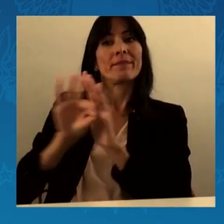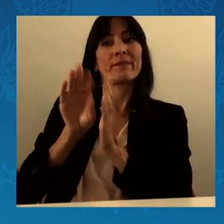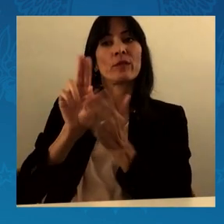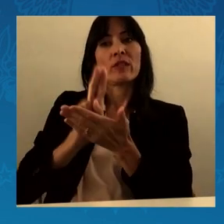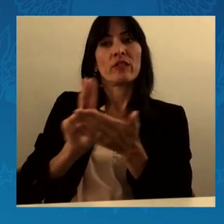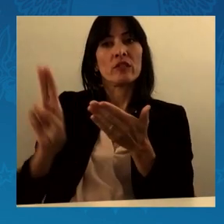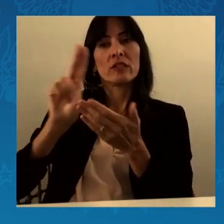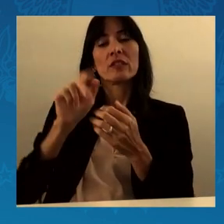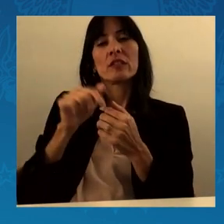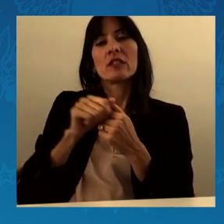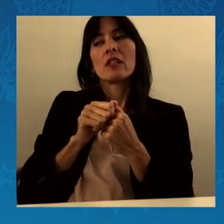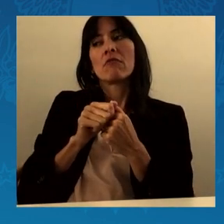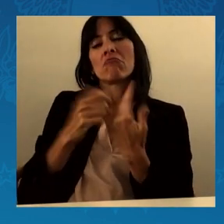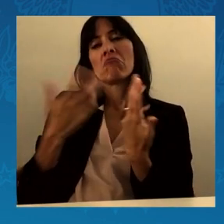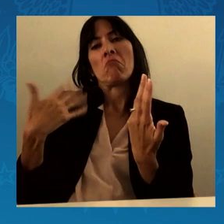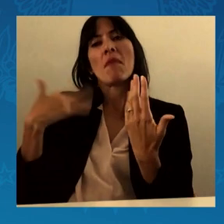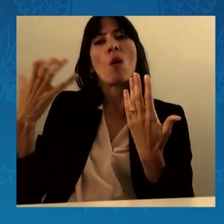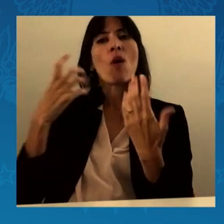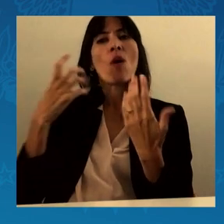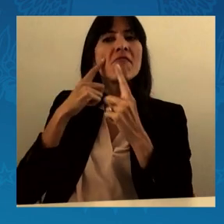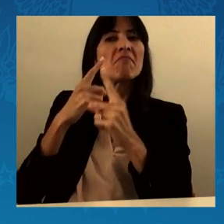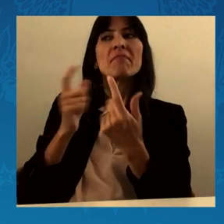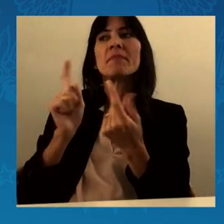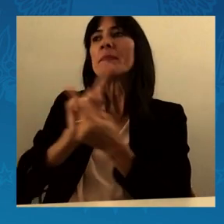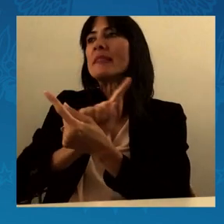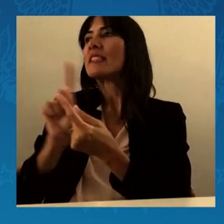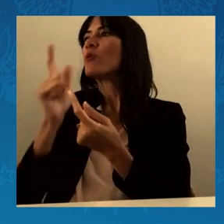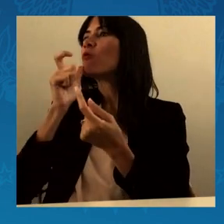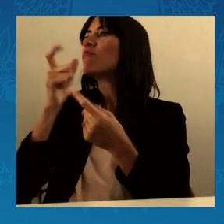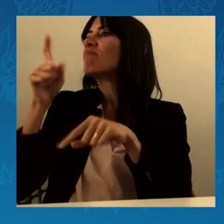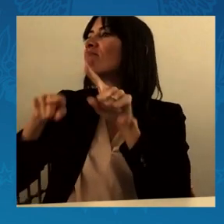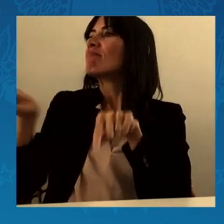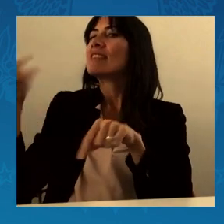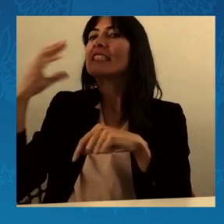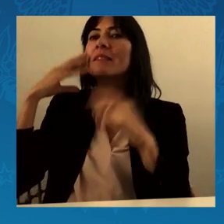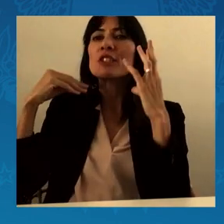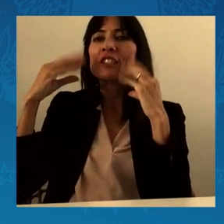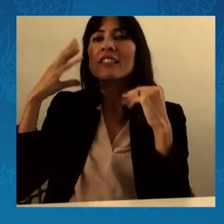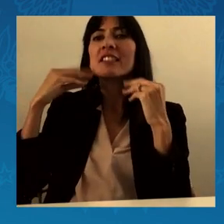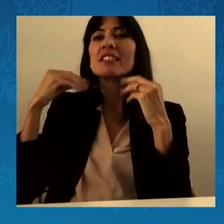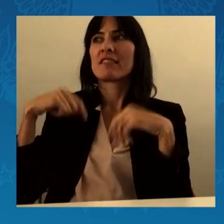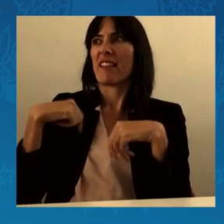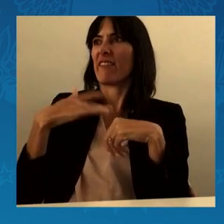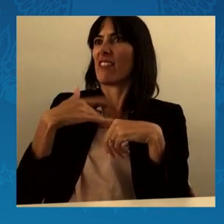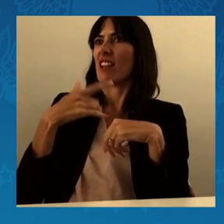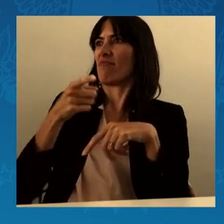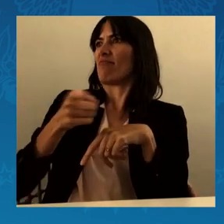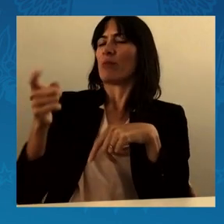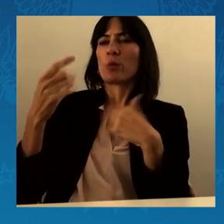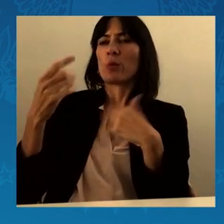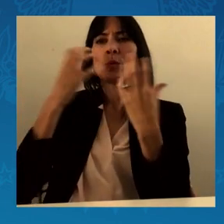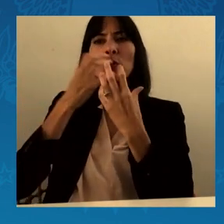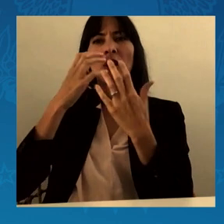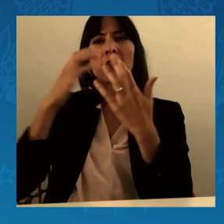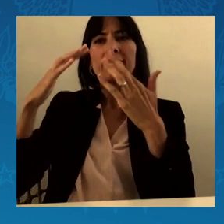new people and different experiences. I feel like every person on me here does have such a different look online for different experiences